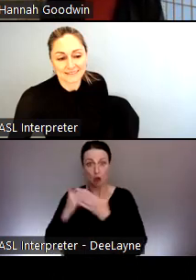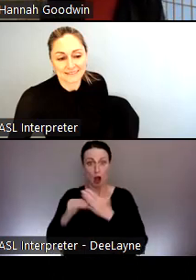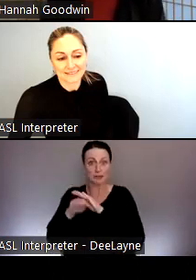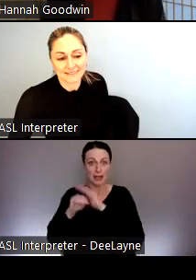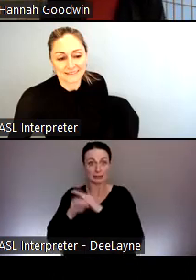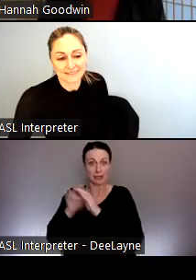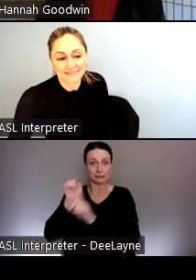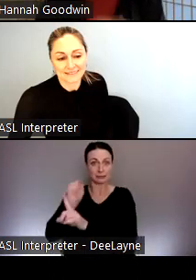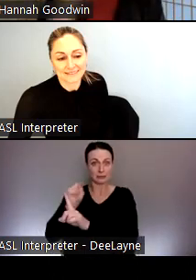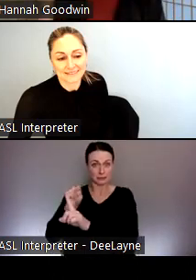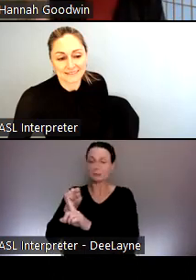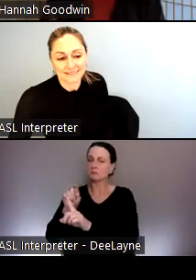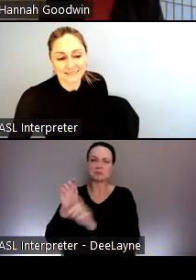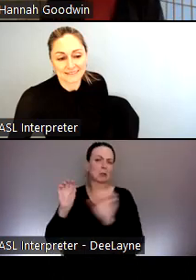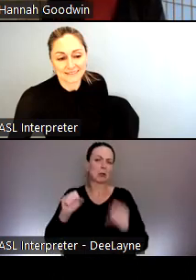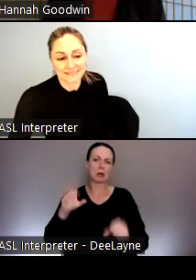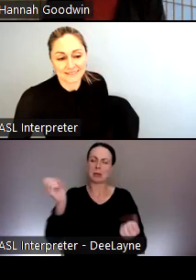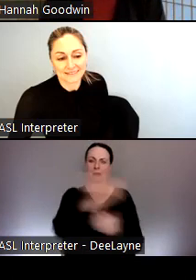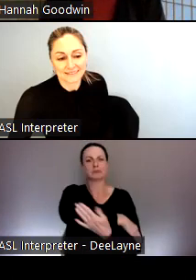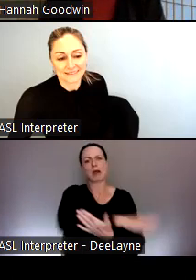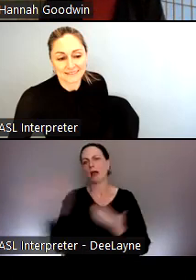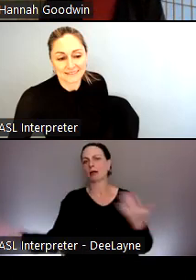which of course could be hundreds of different things.